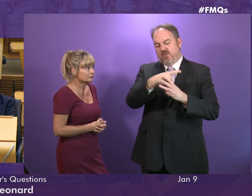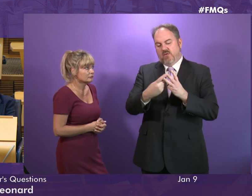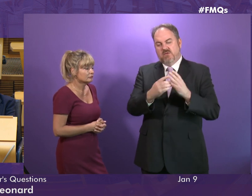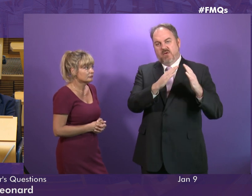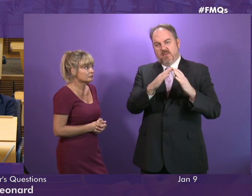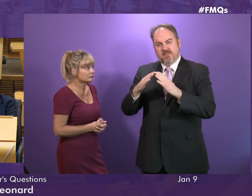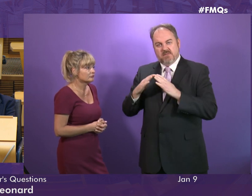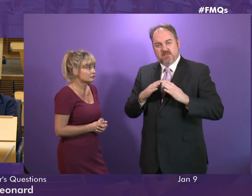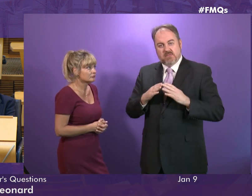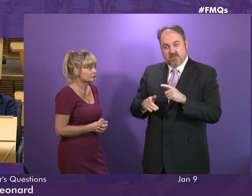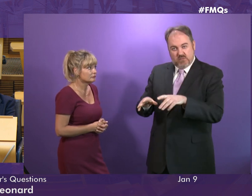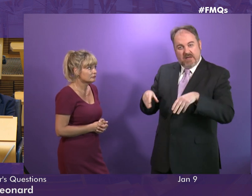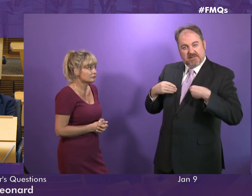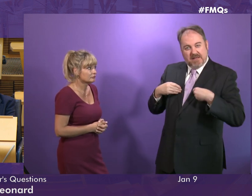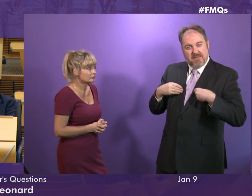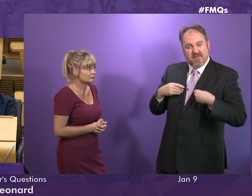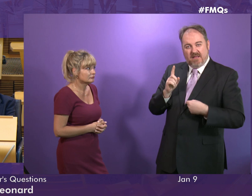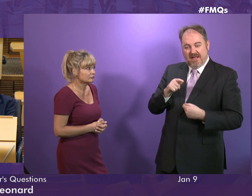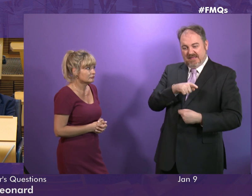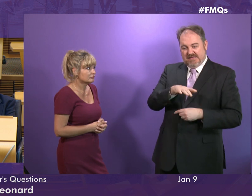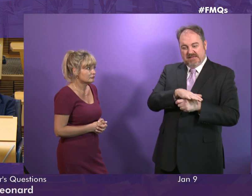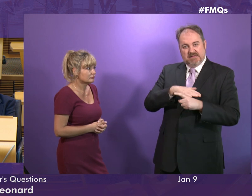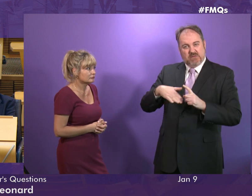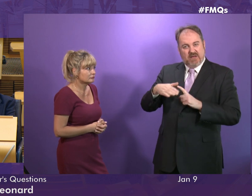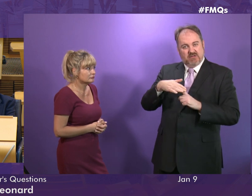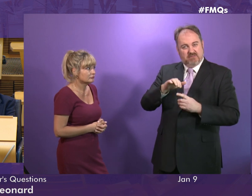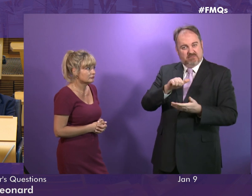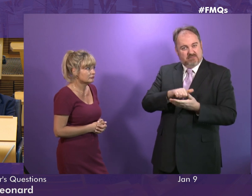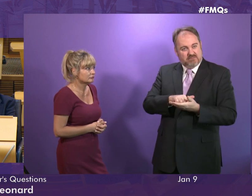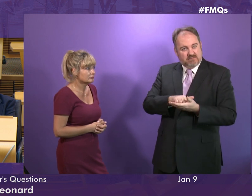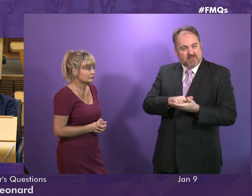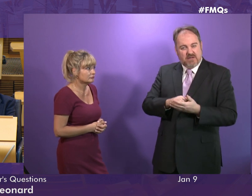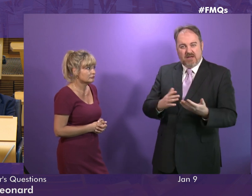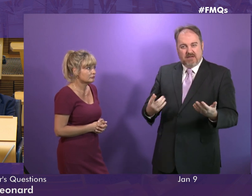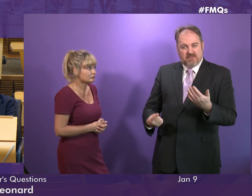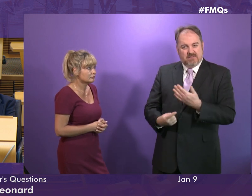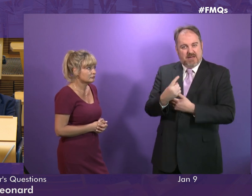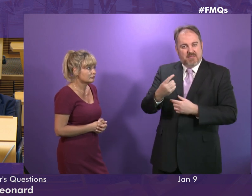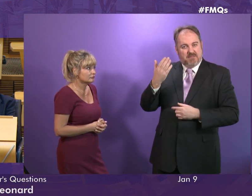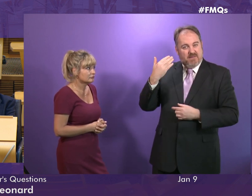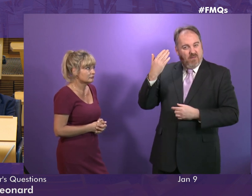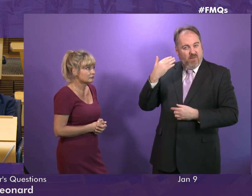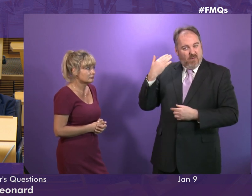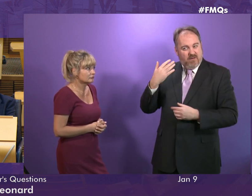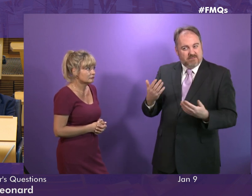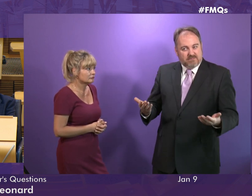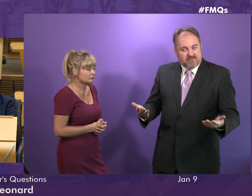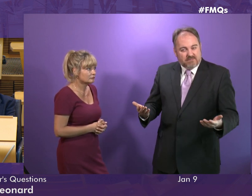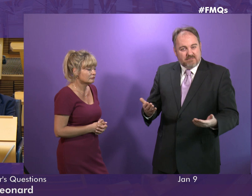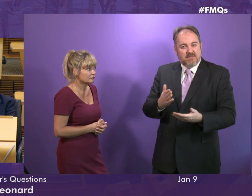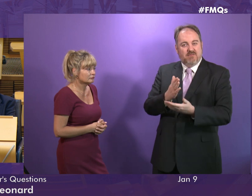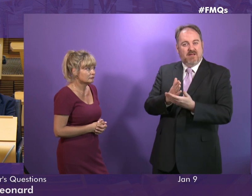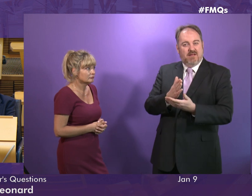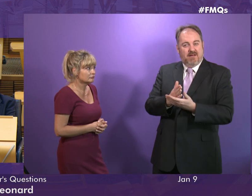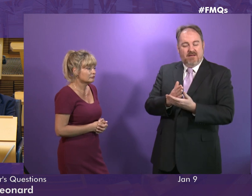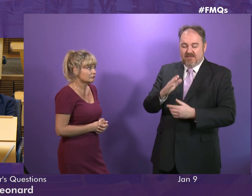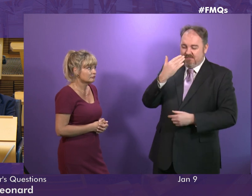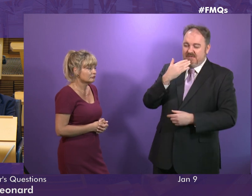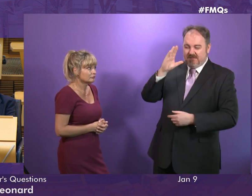Does the First Minister accept that that situation is entirely without precedent in South Lanarkshire?